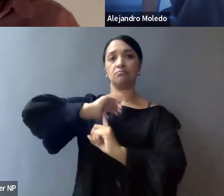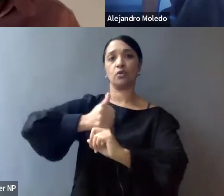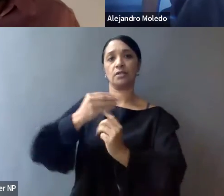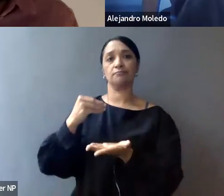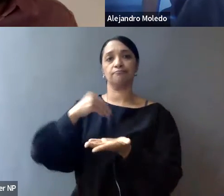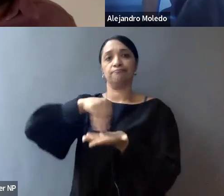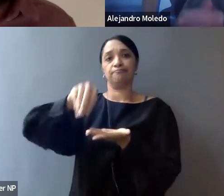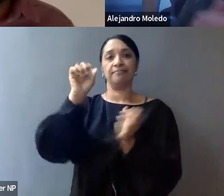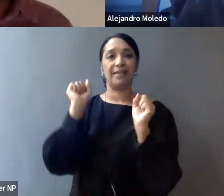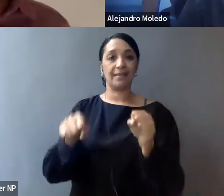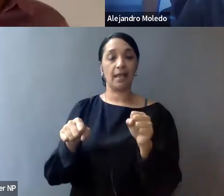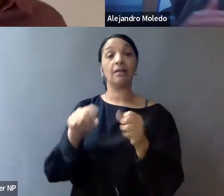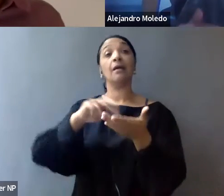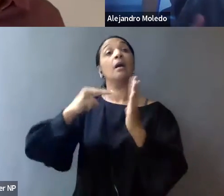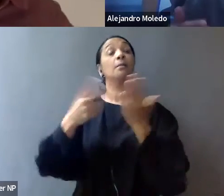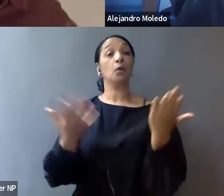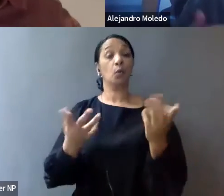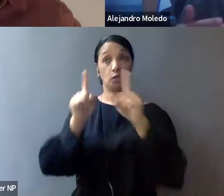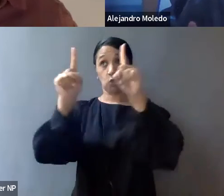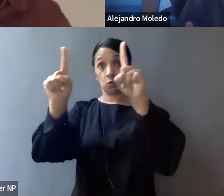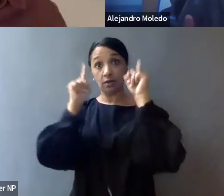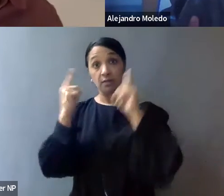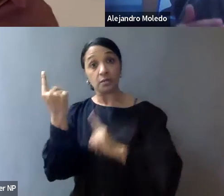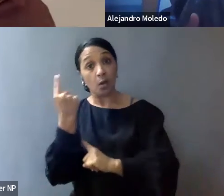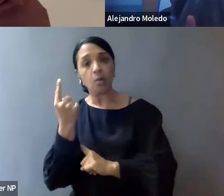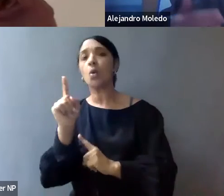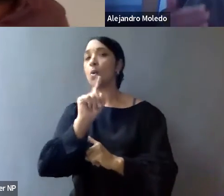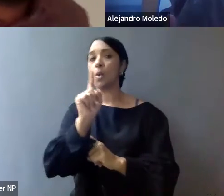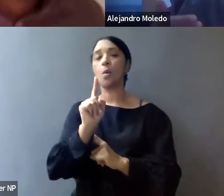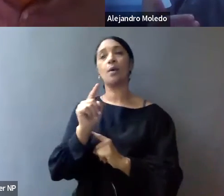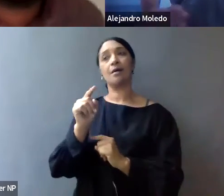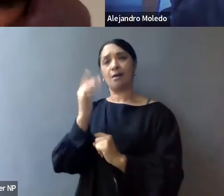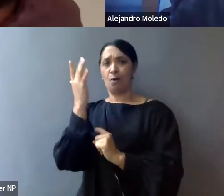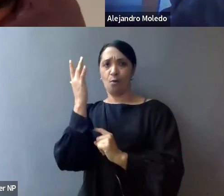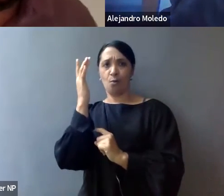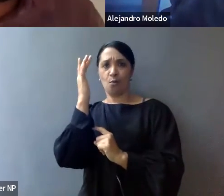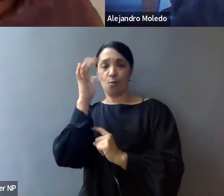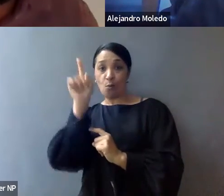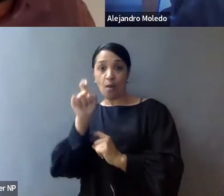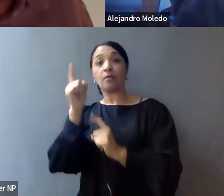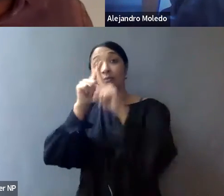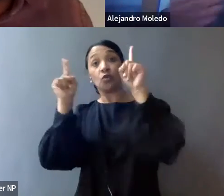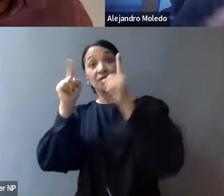Not only the university. Sometimes the university is not the one providing the support to the students.